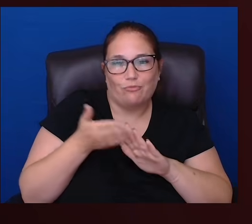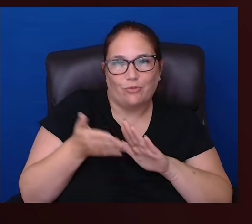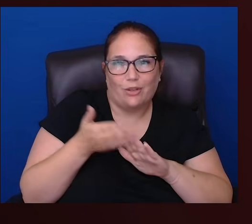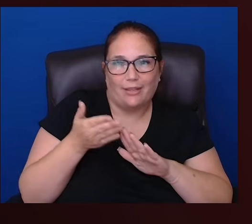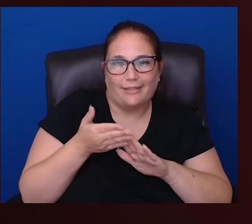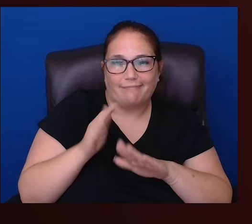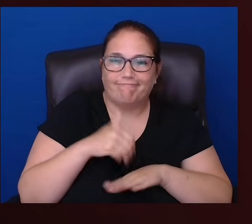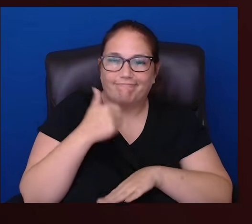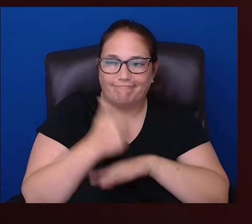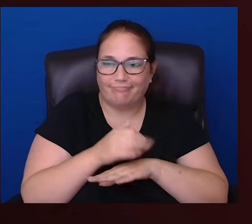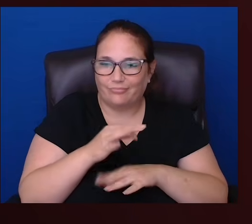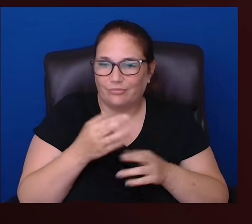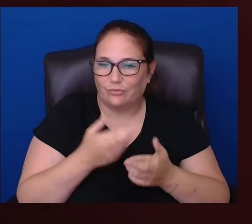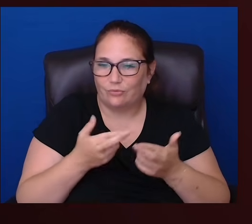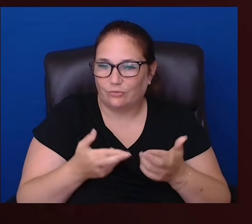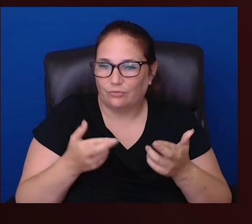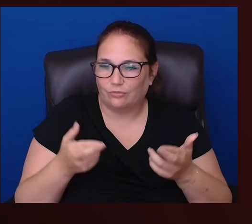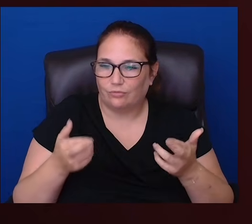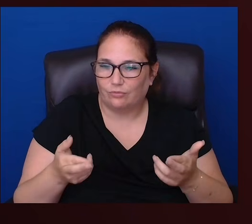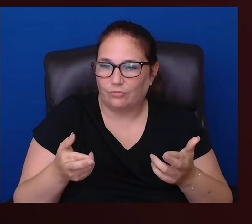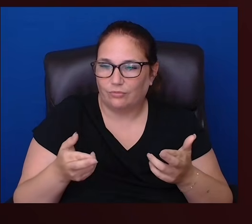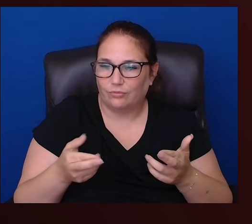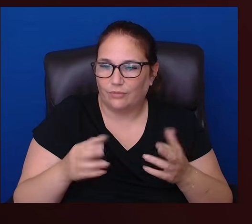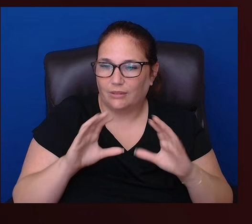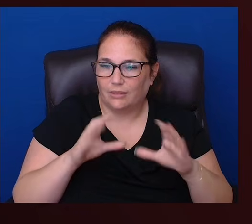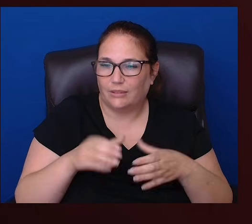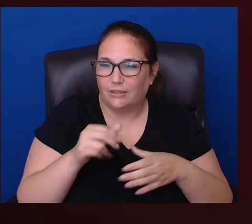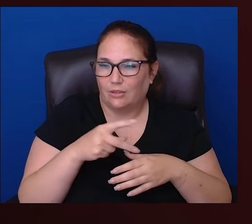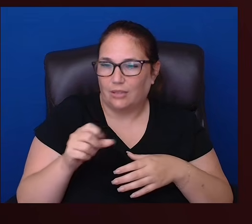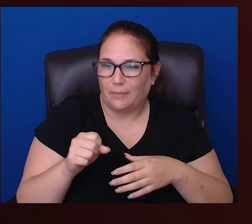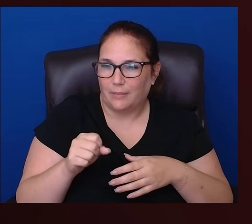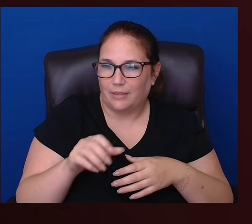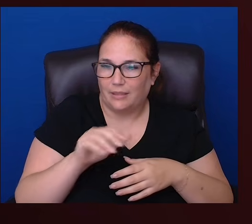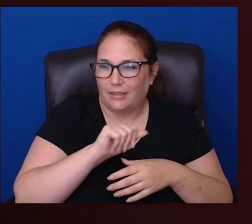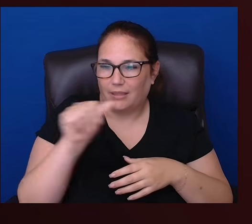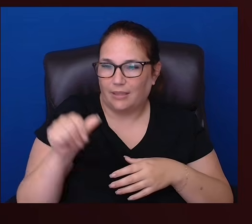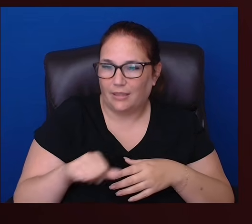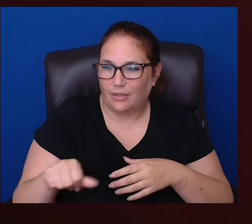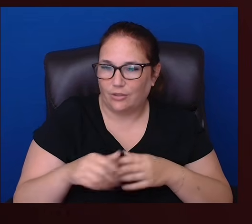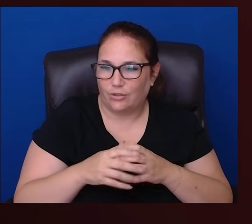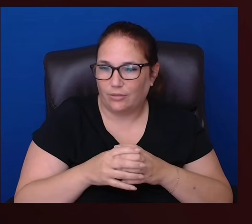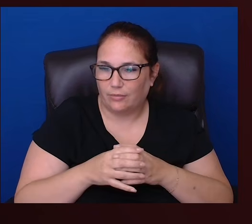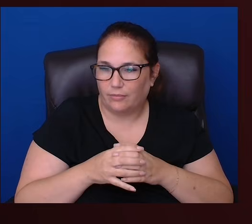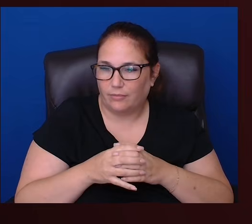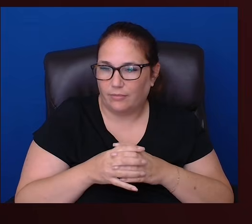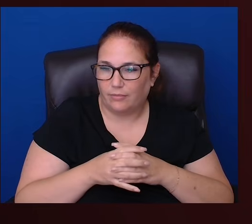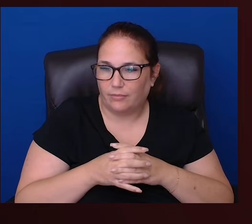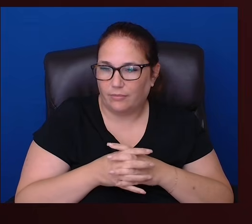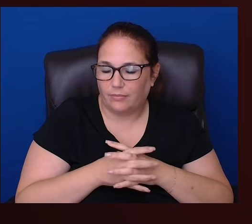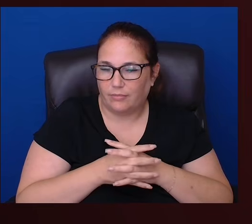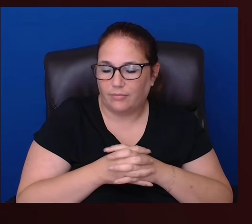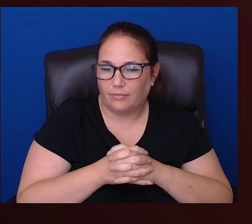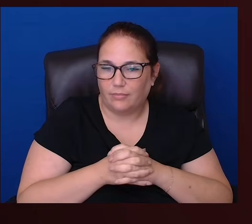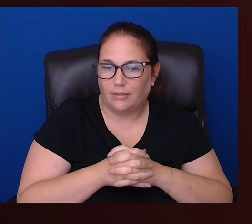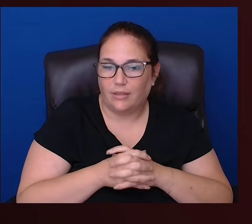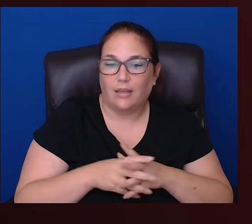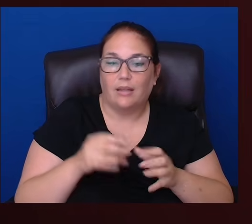resources using container apps in Azure. Last but not least we talked about eval.